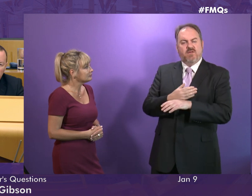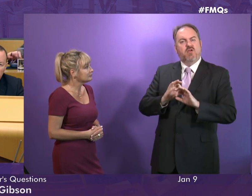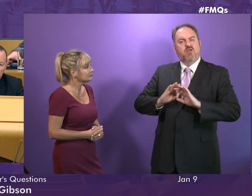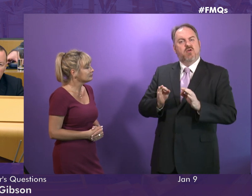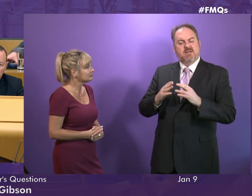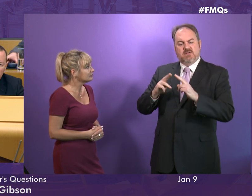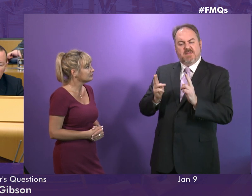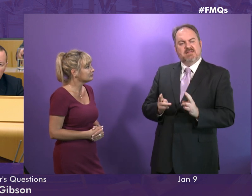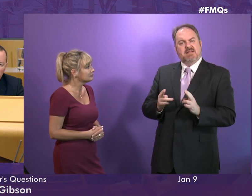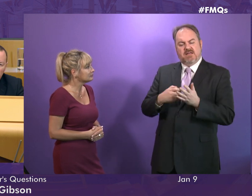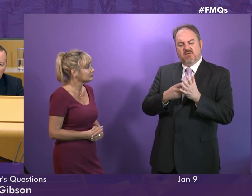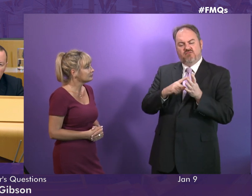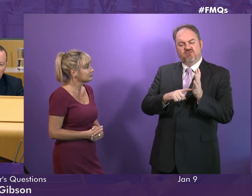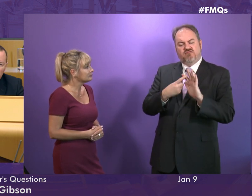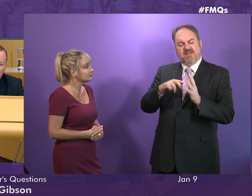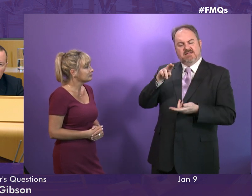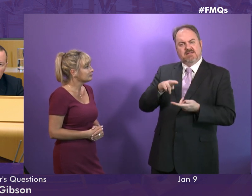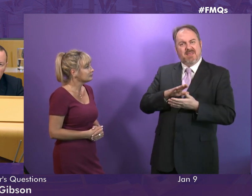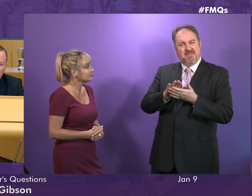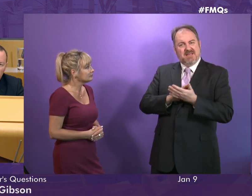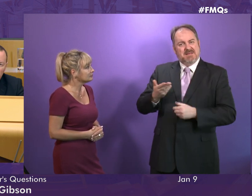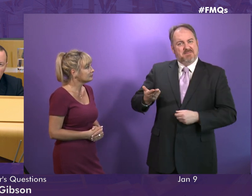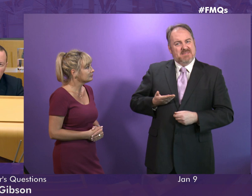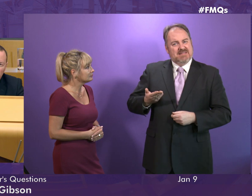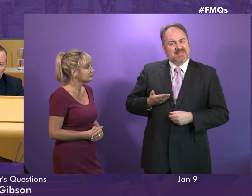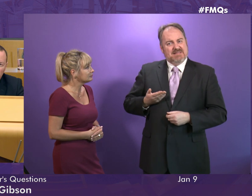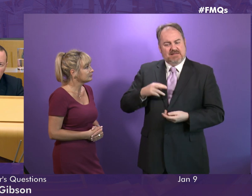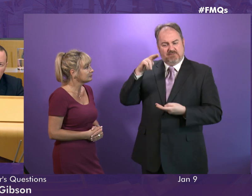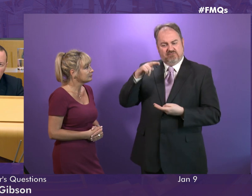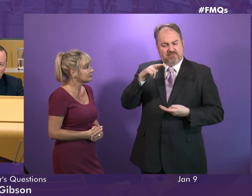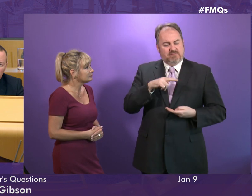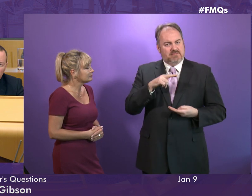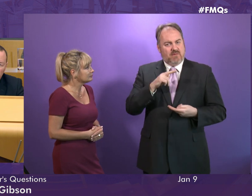more than £300 million of rates relief to businesses across Scotland each and every